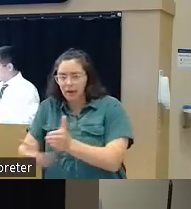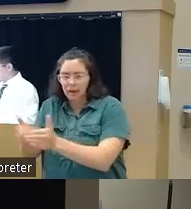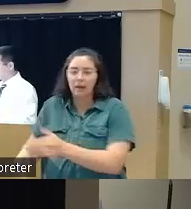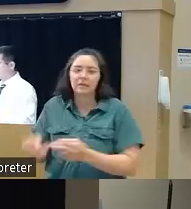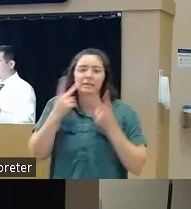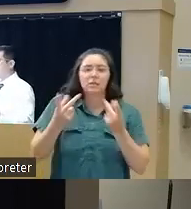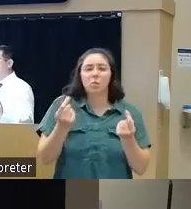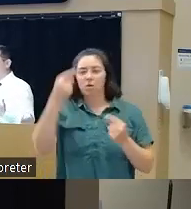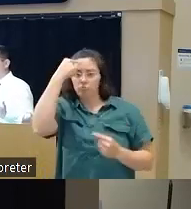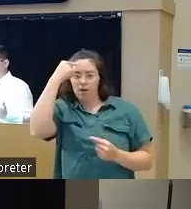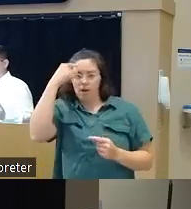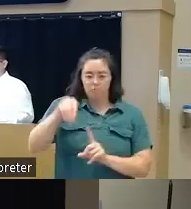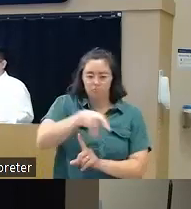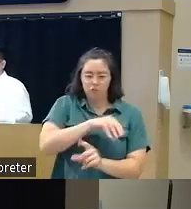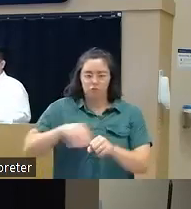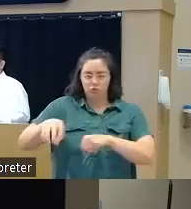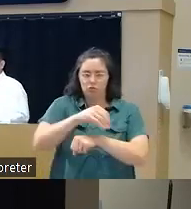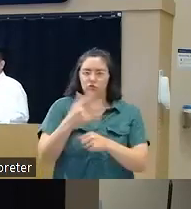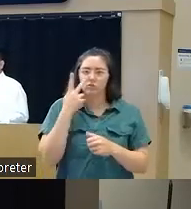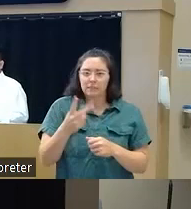um sort of what you're able to do and you're able to tap into some of the Dynamics of the